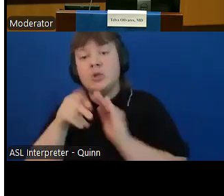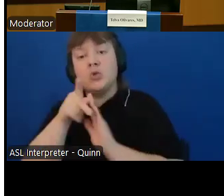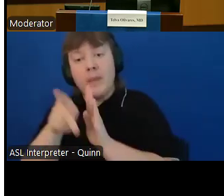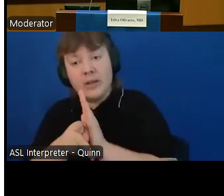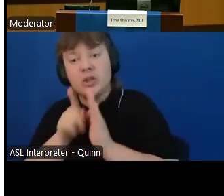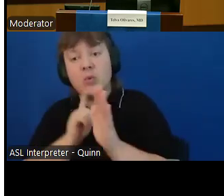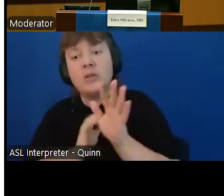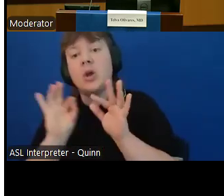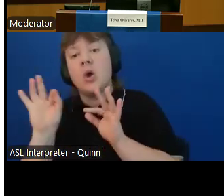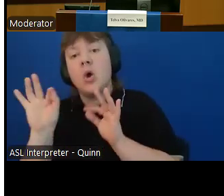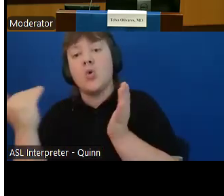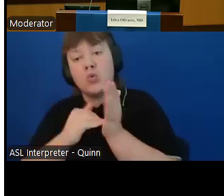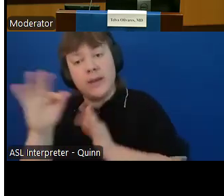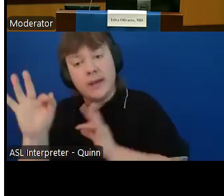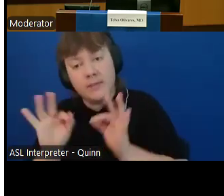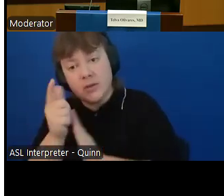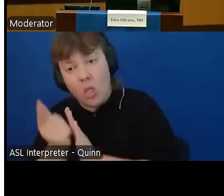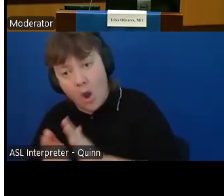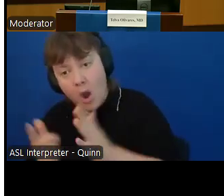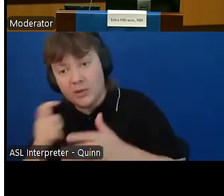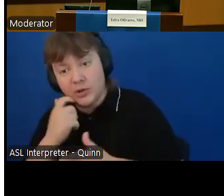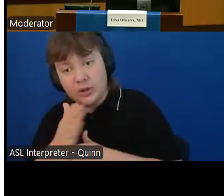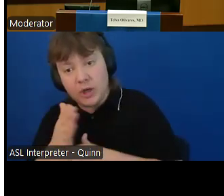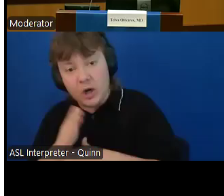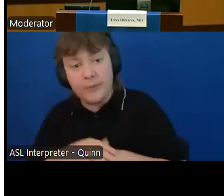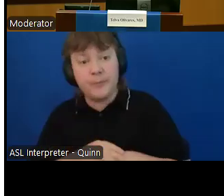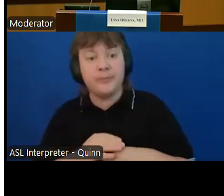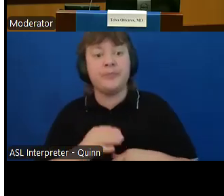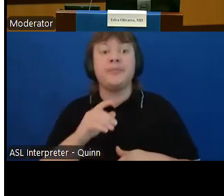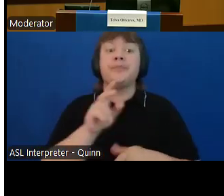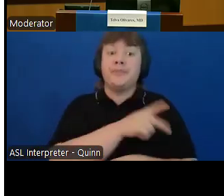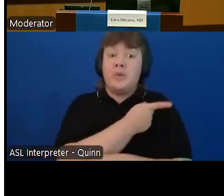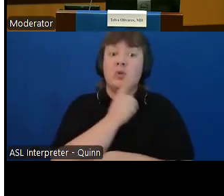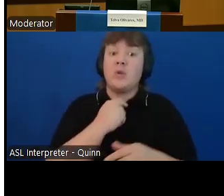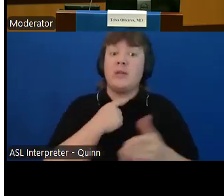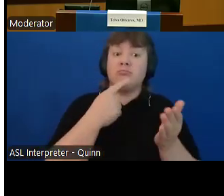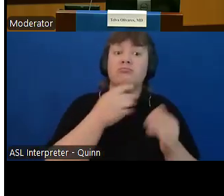law I just shared with you. Patients may inquire about discuss and request made anywhere through